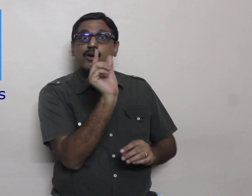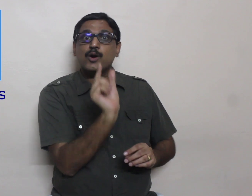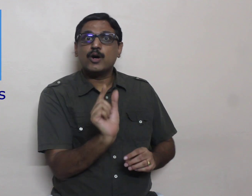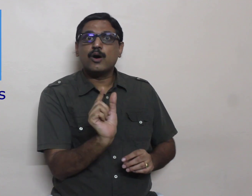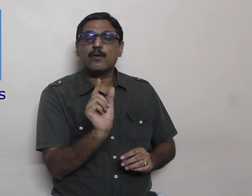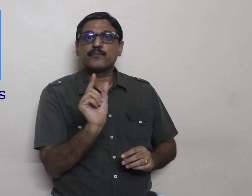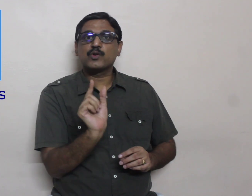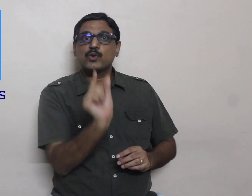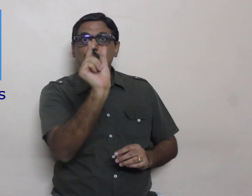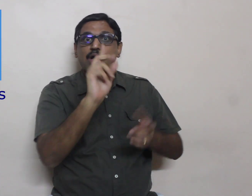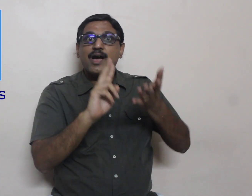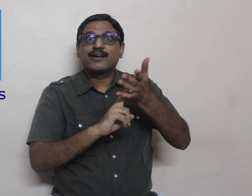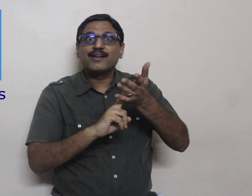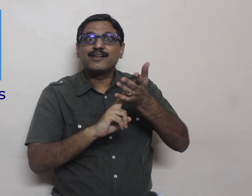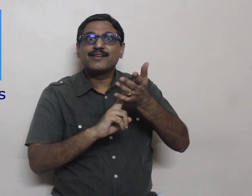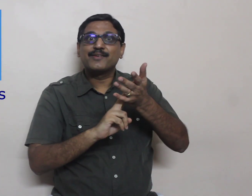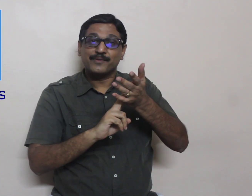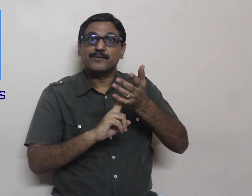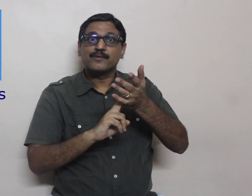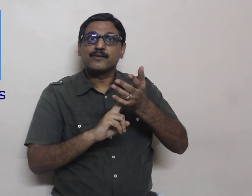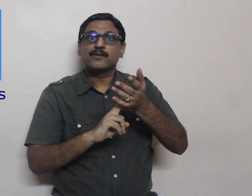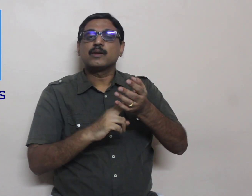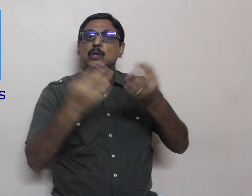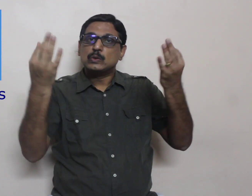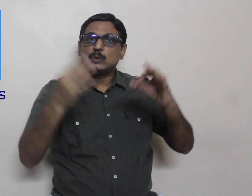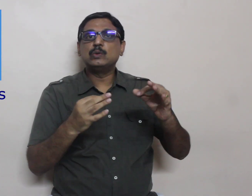The United Nations was formed.